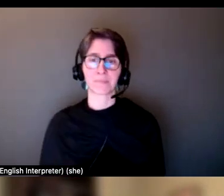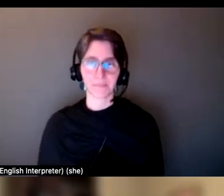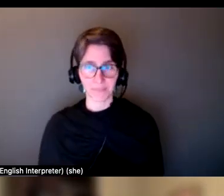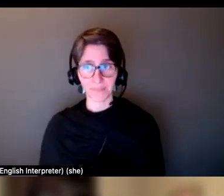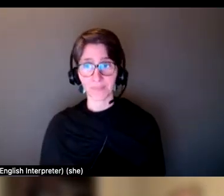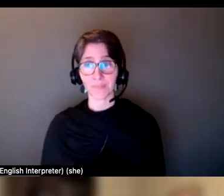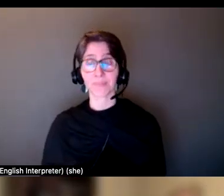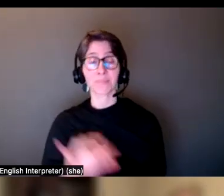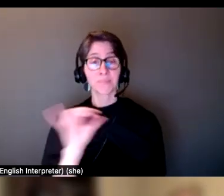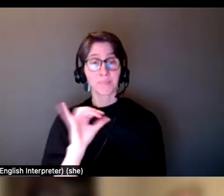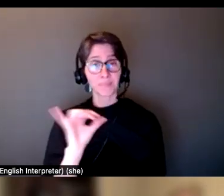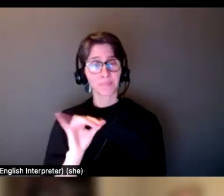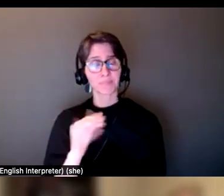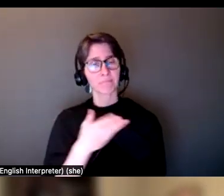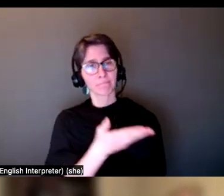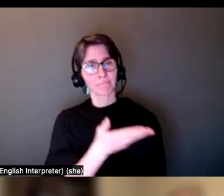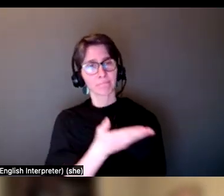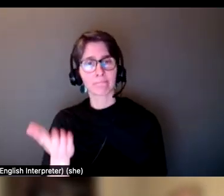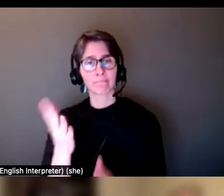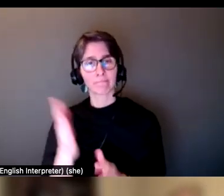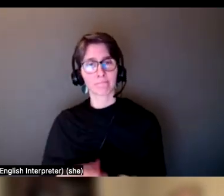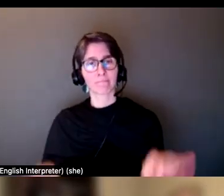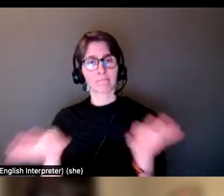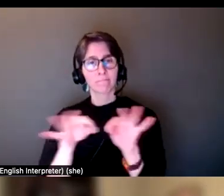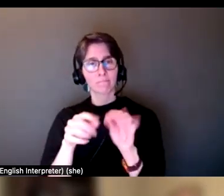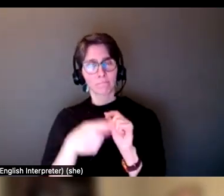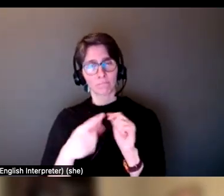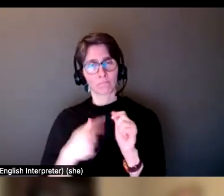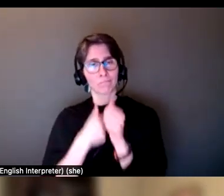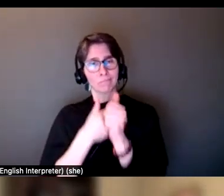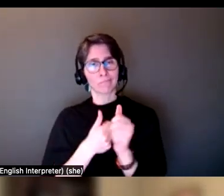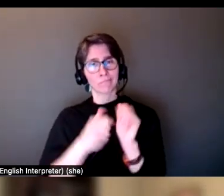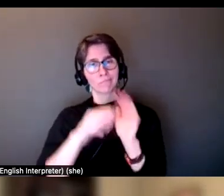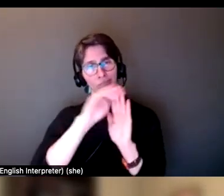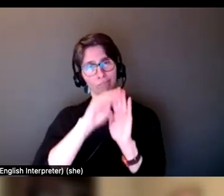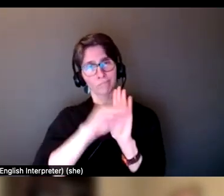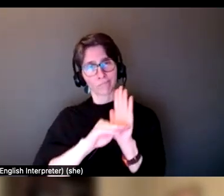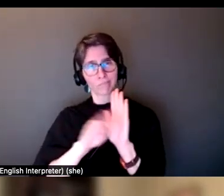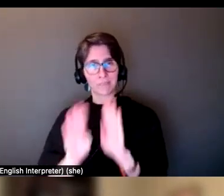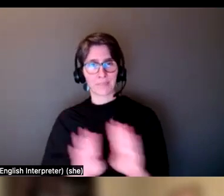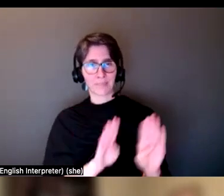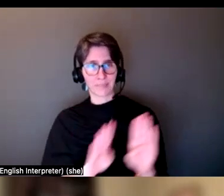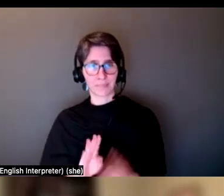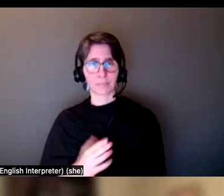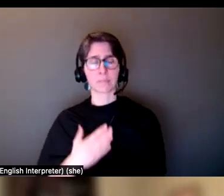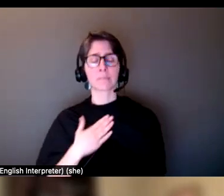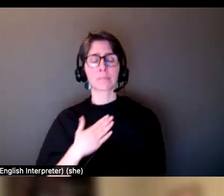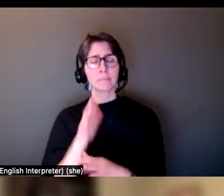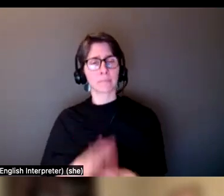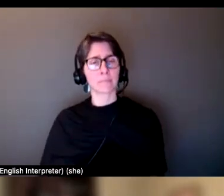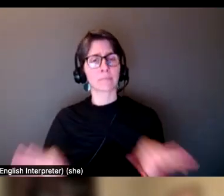we'd like to remind attendees of the Code of Conduct. Please be kind and respectful